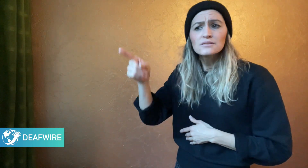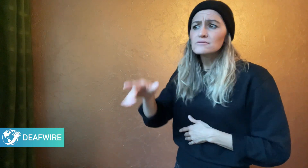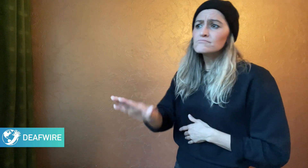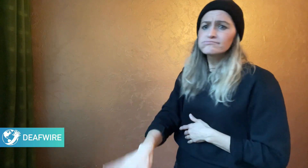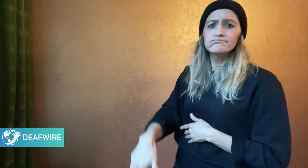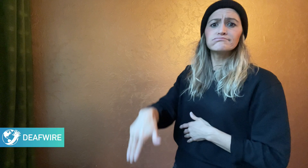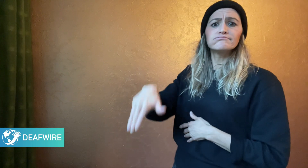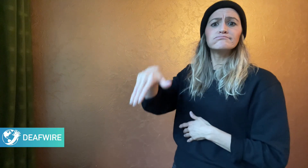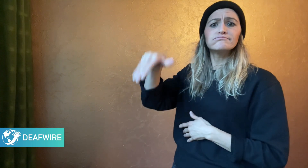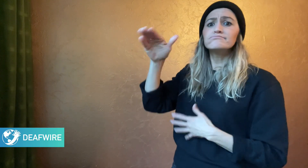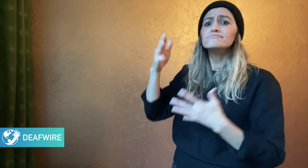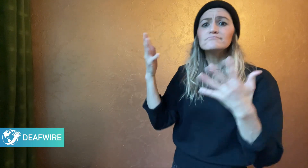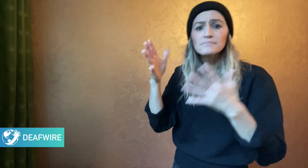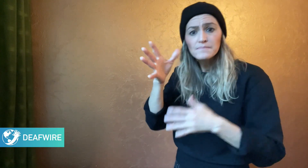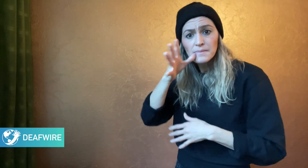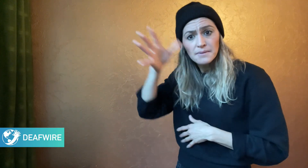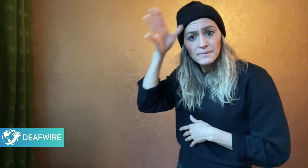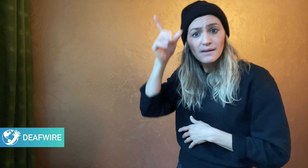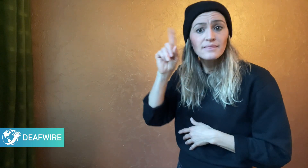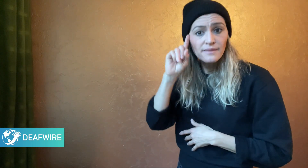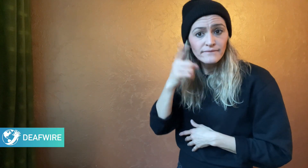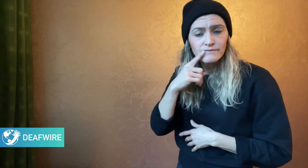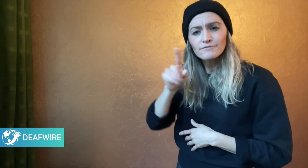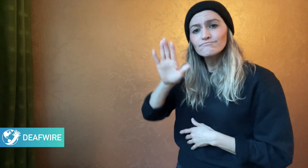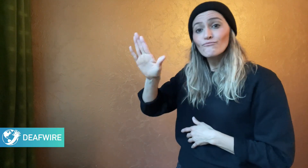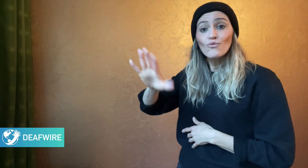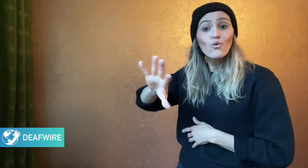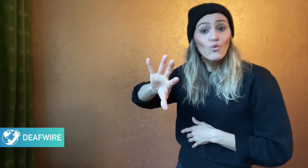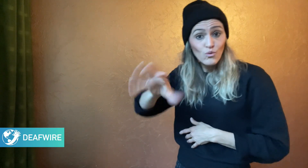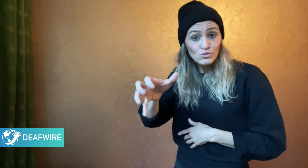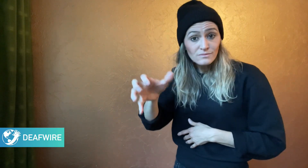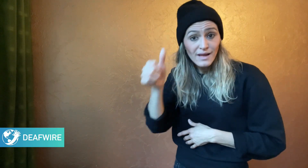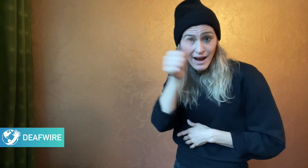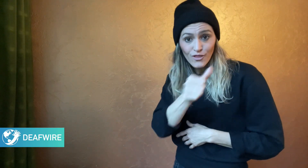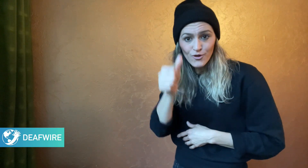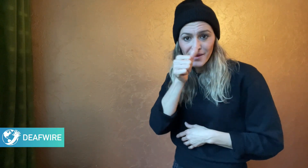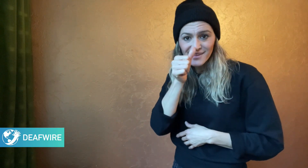of growing up with Deaf parents in Ethiopia.